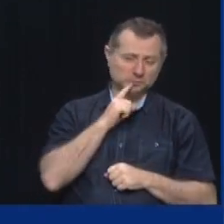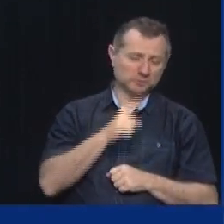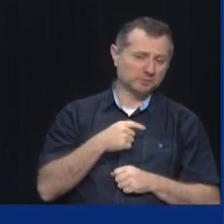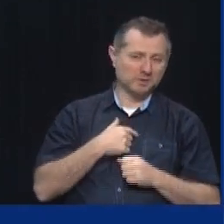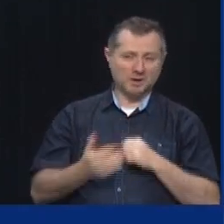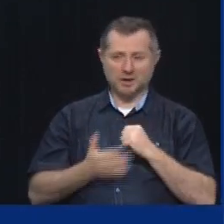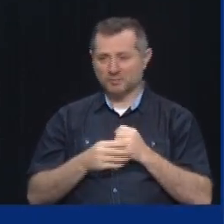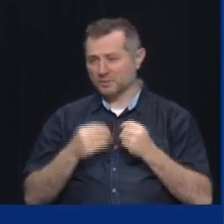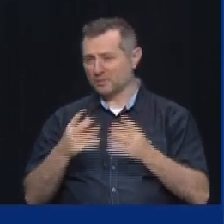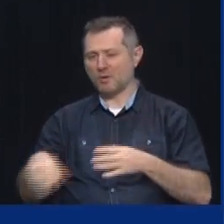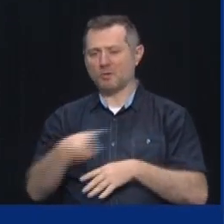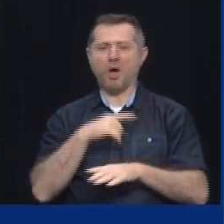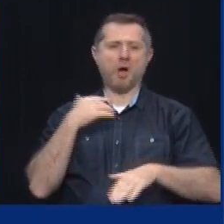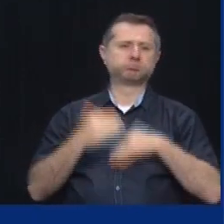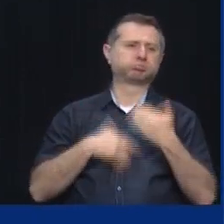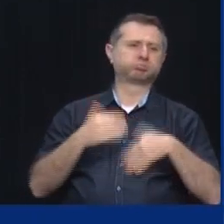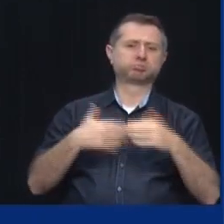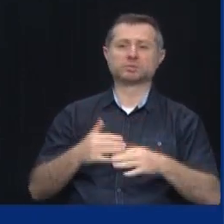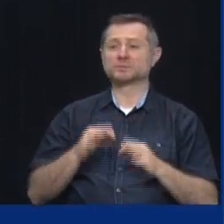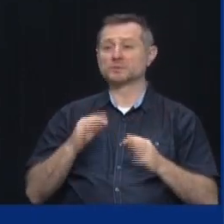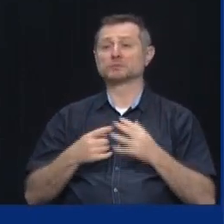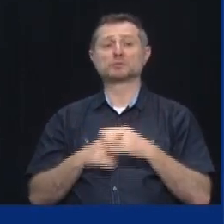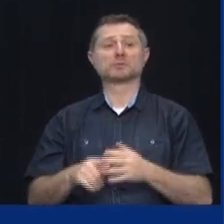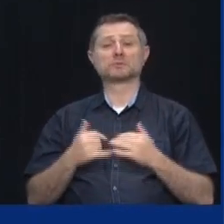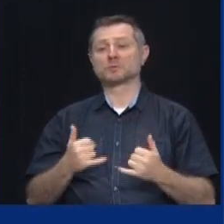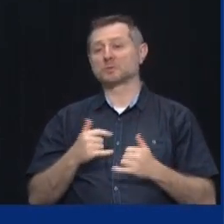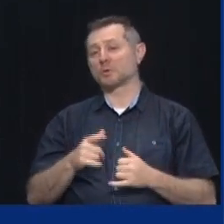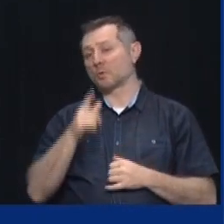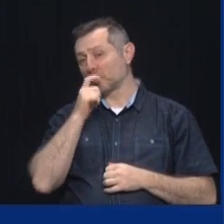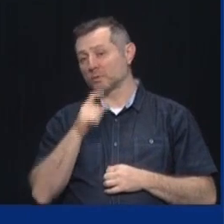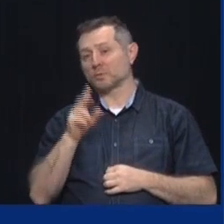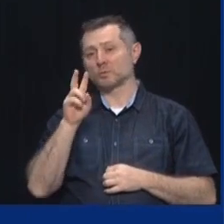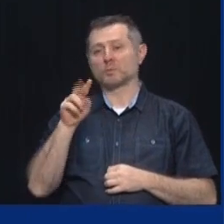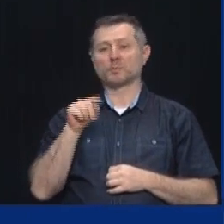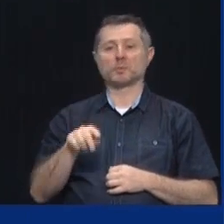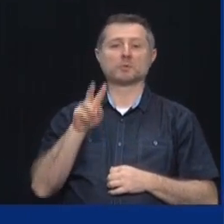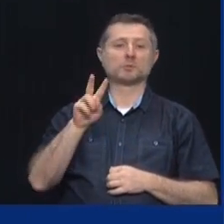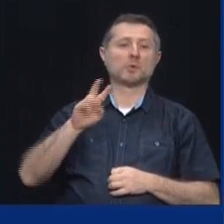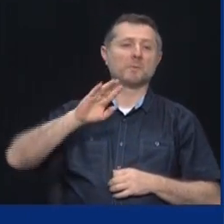HOUSEHOLDS WHERE THEY LOST THEIR JOBS, THEY TEND TO BE POORER,